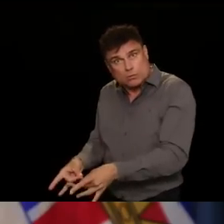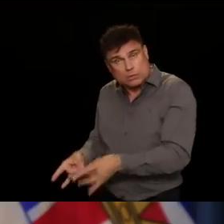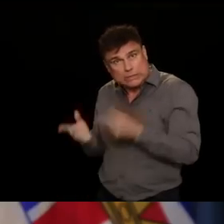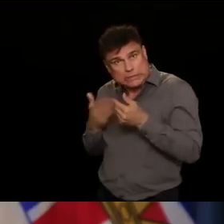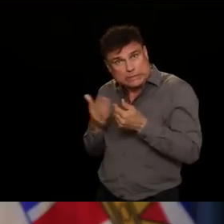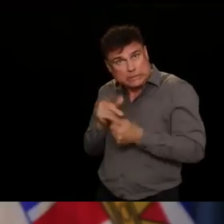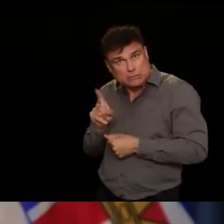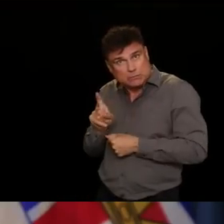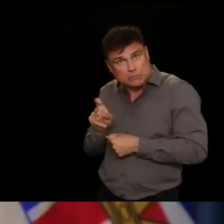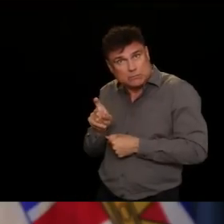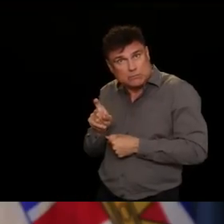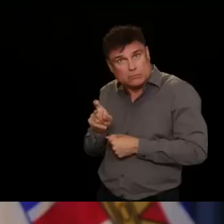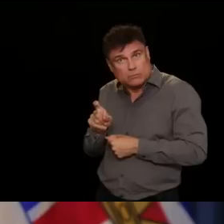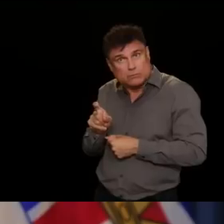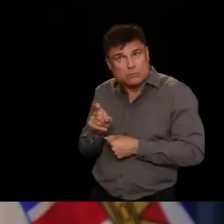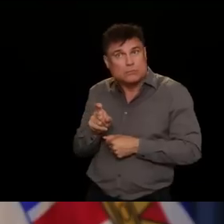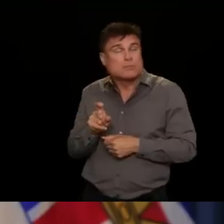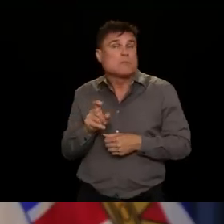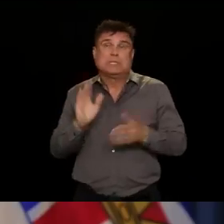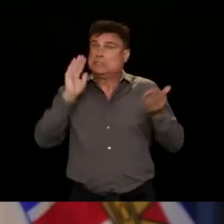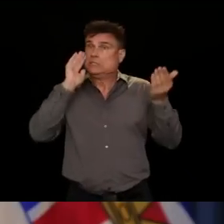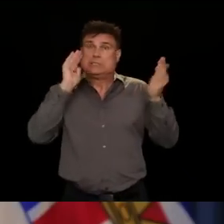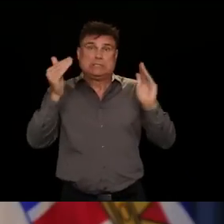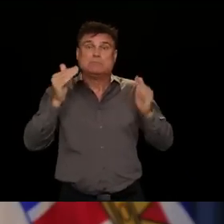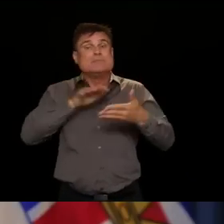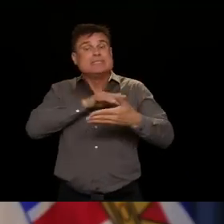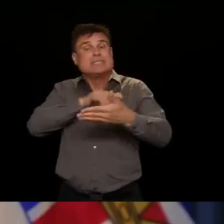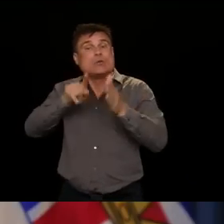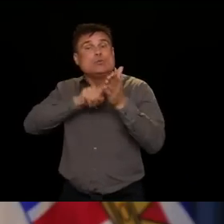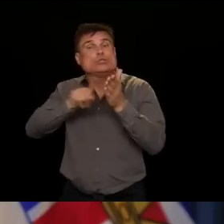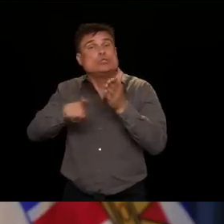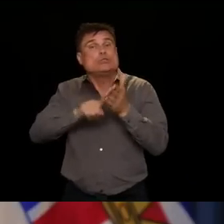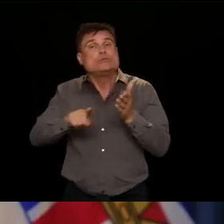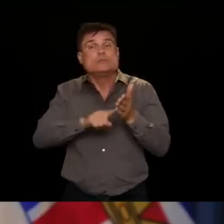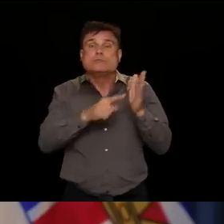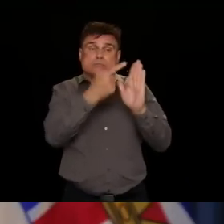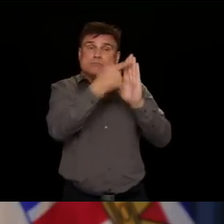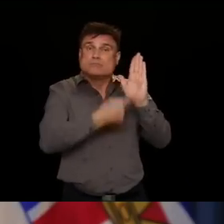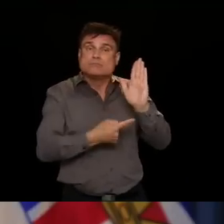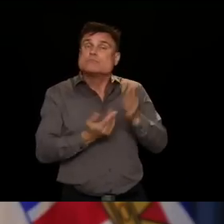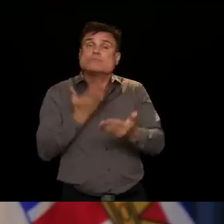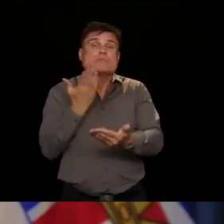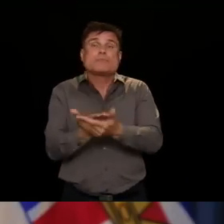is there is a growing accumulation of evidence that children do sometimes pass it onto each other